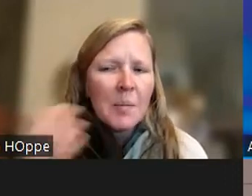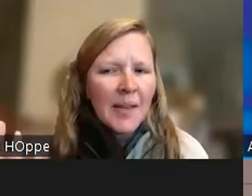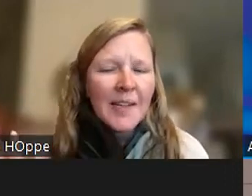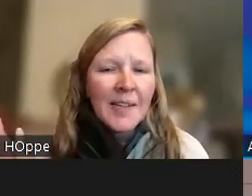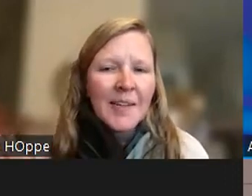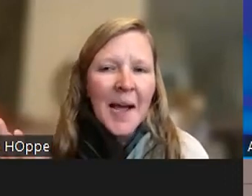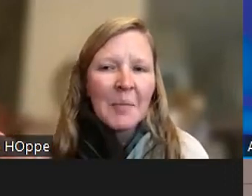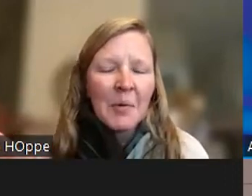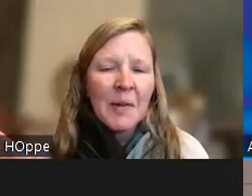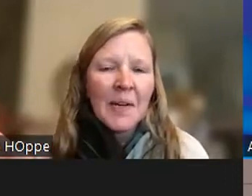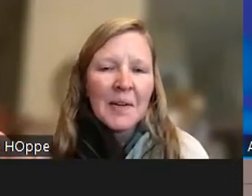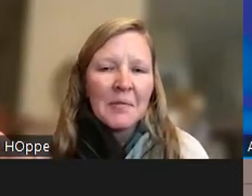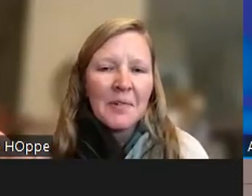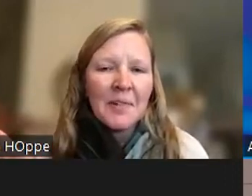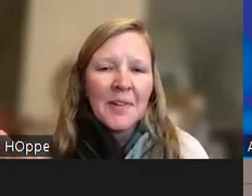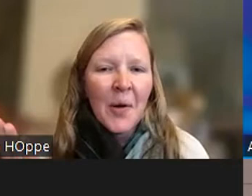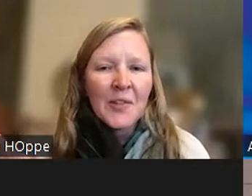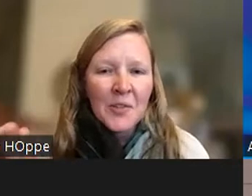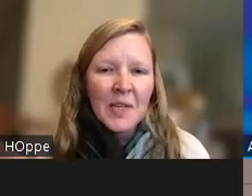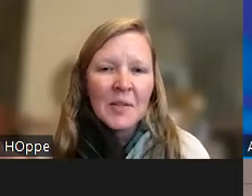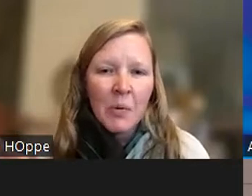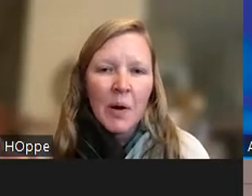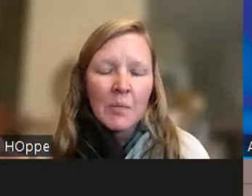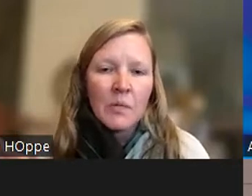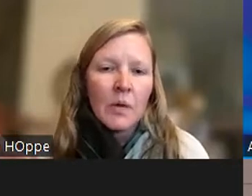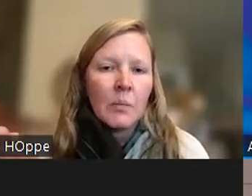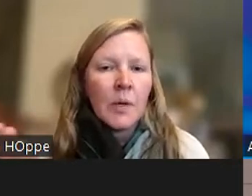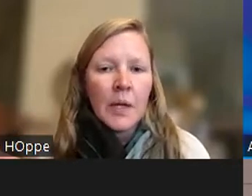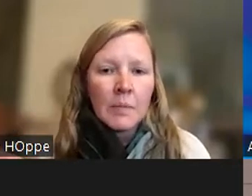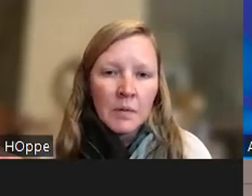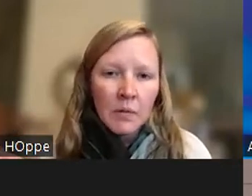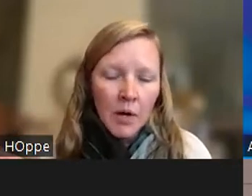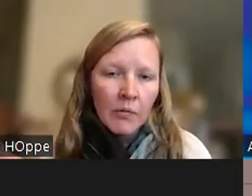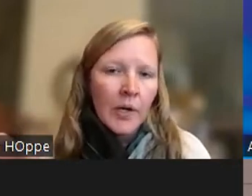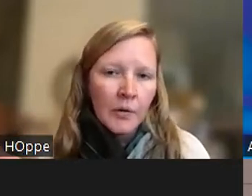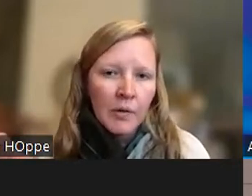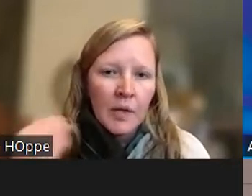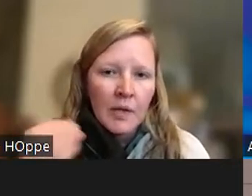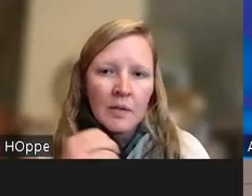but not preventative exercise programs for preclampsia recovery and other things.